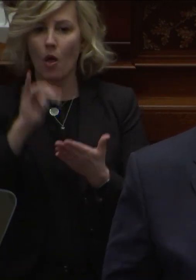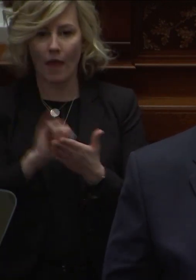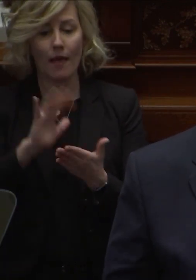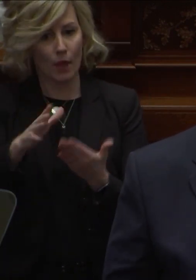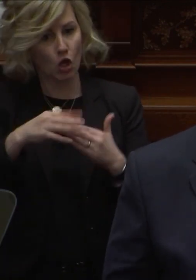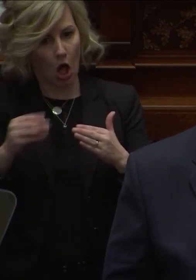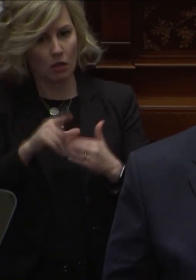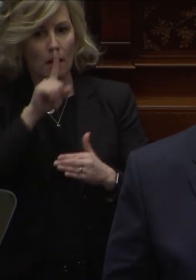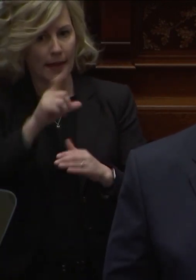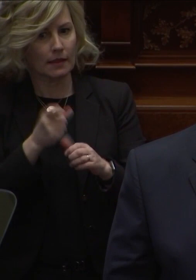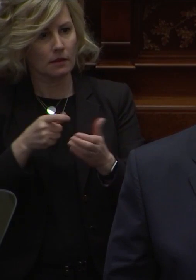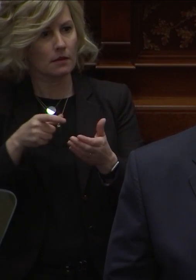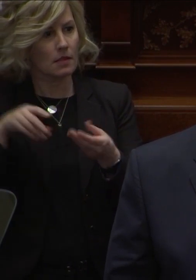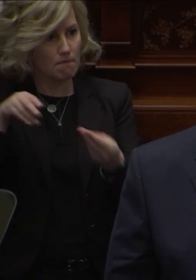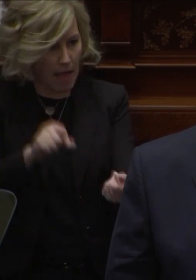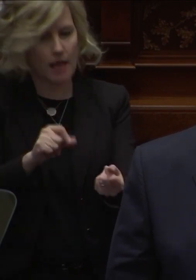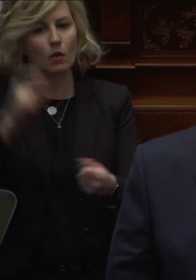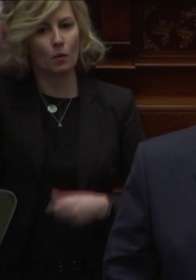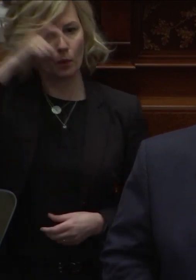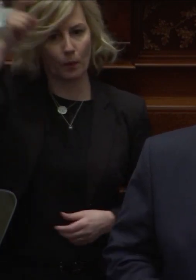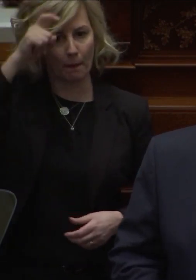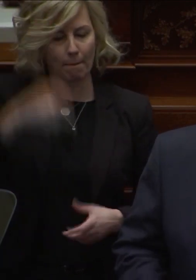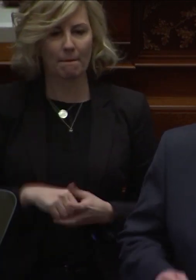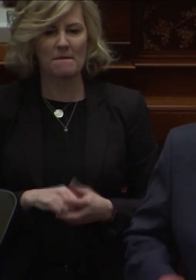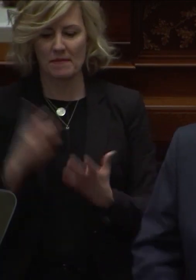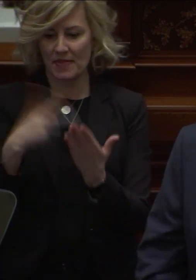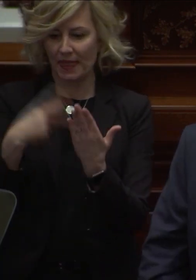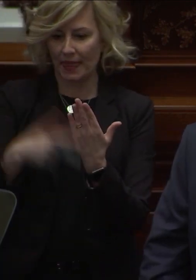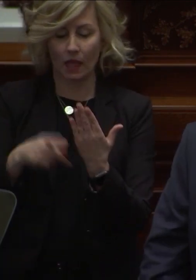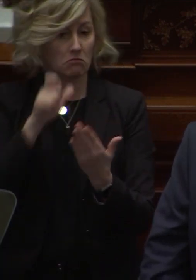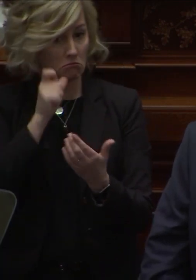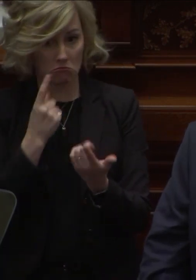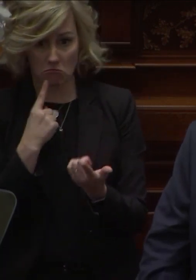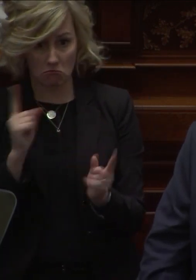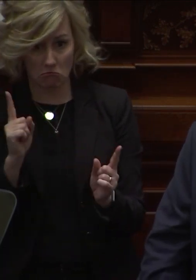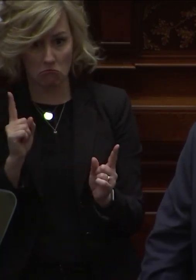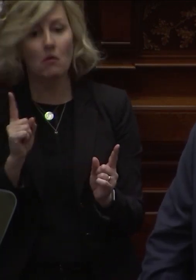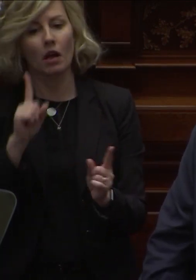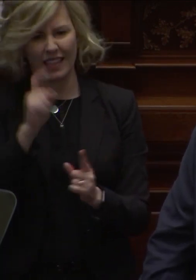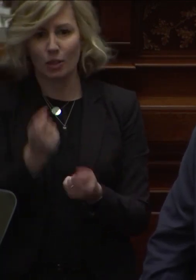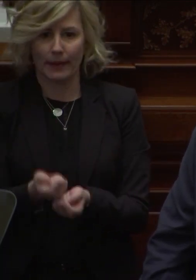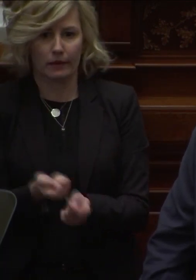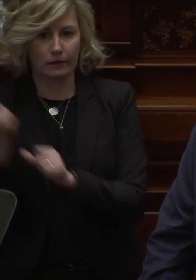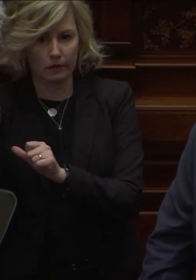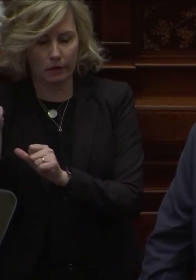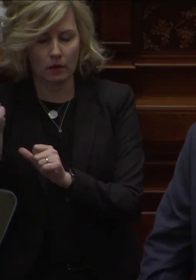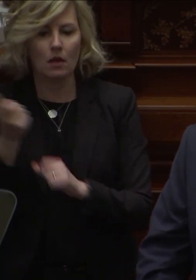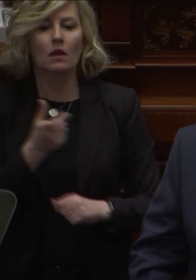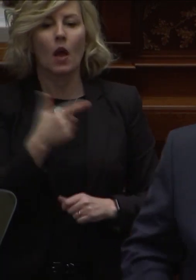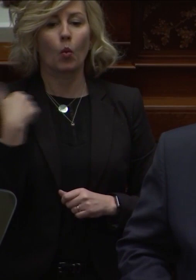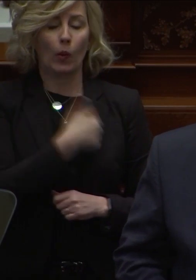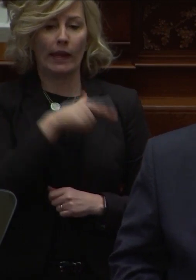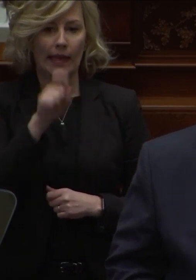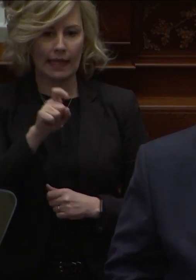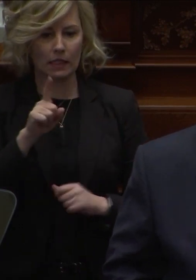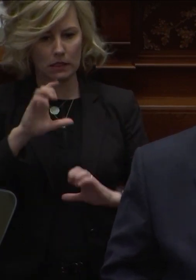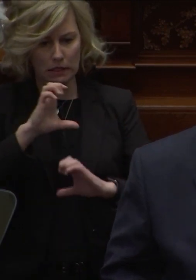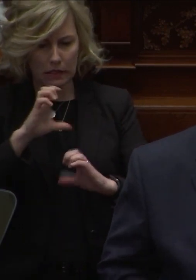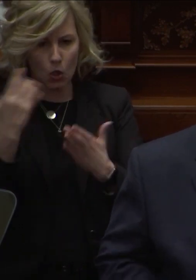TAXPAYERS DESERVE TO KNOW THAT THEIR DOLLARS ARE BEING SPENT WISELY. PROGRAMS THAT DON'T WORK NEED TO BE ELIMINATED.